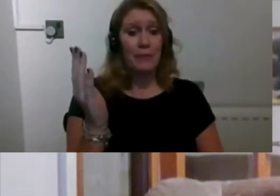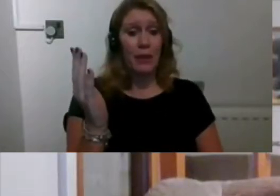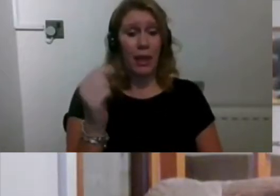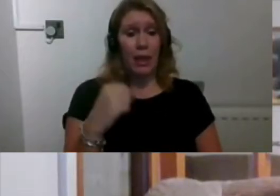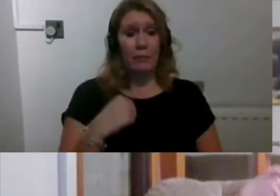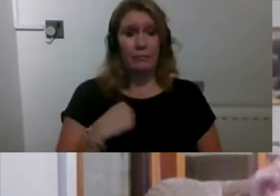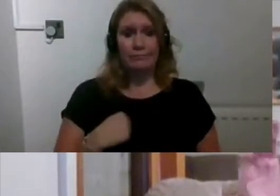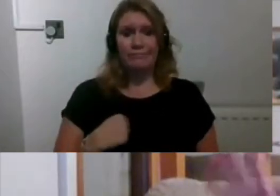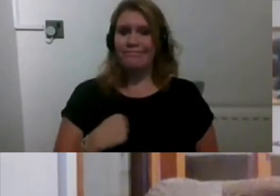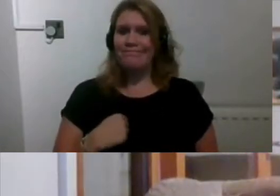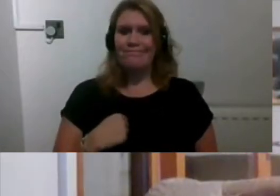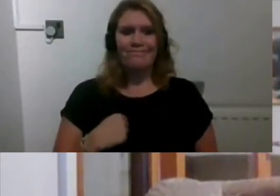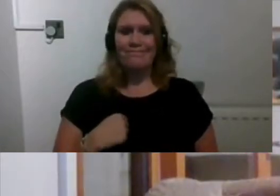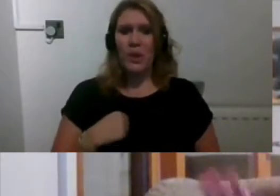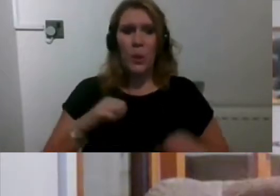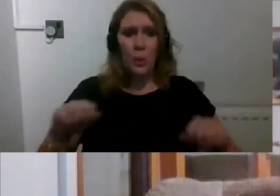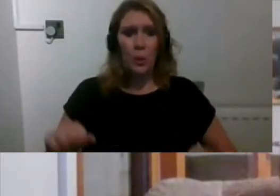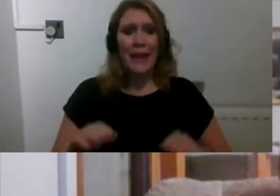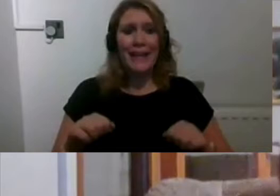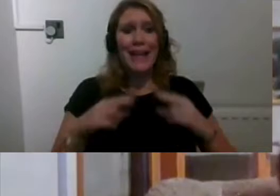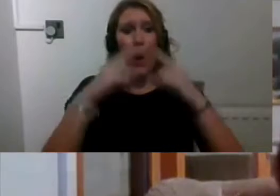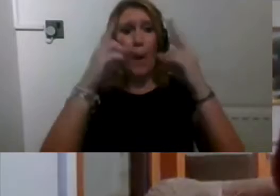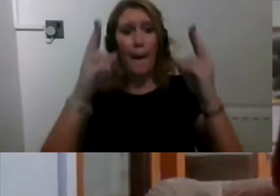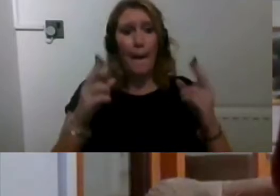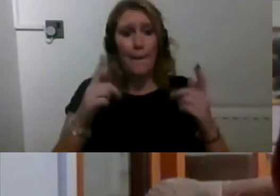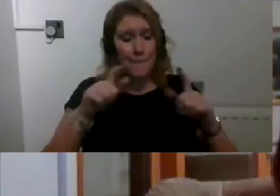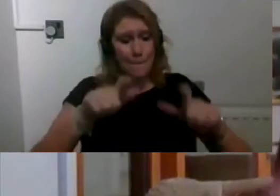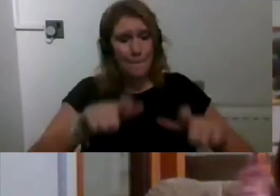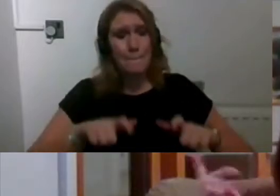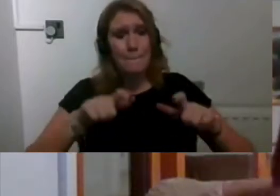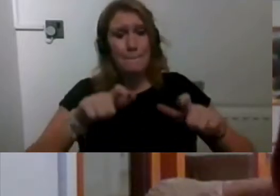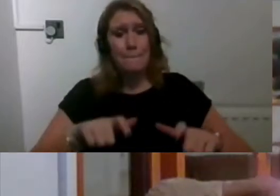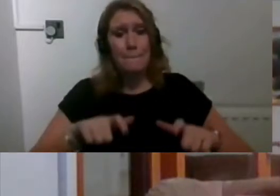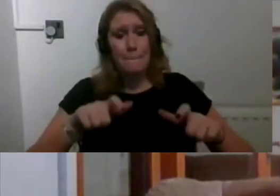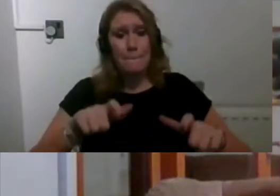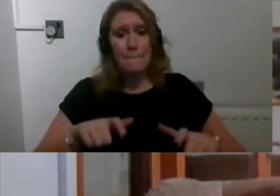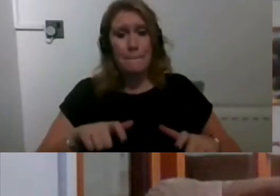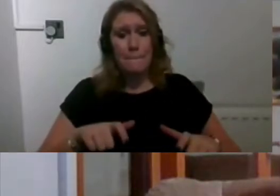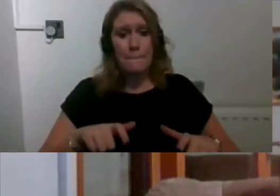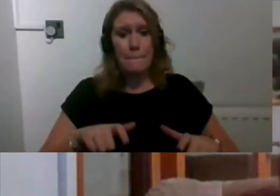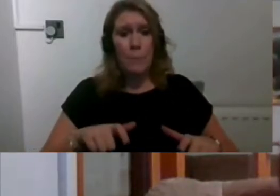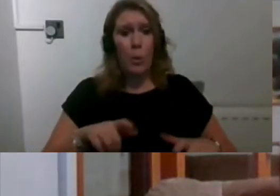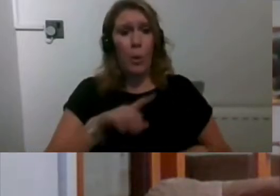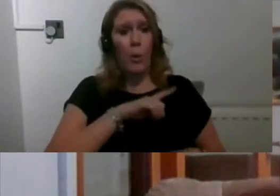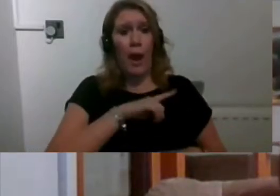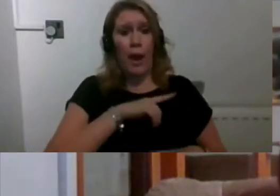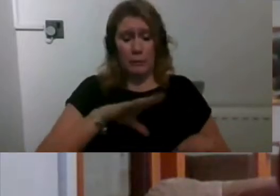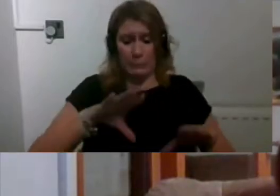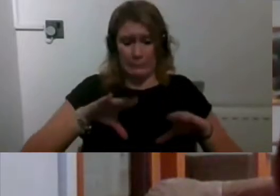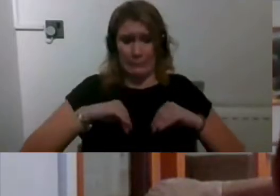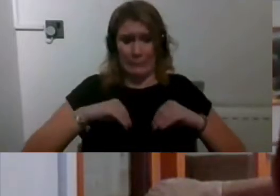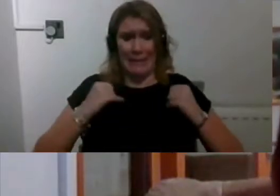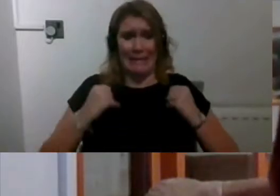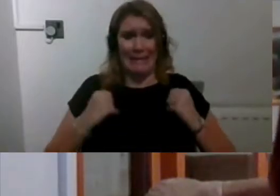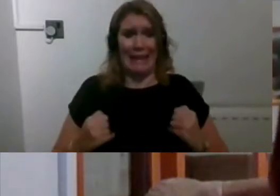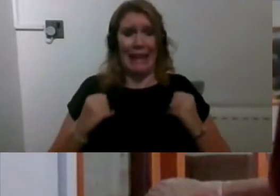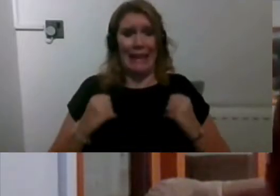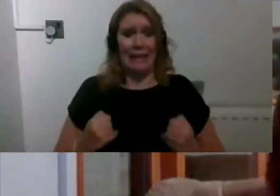I am waiting at home. So I don't get sick.